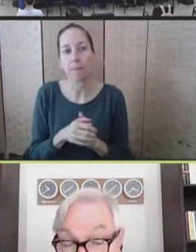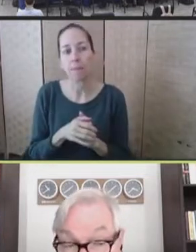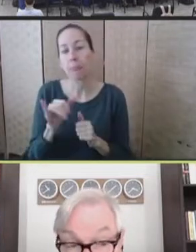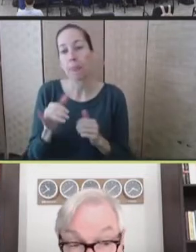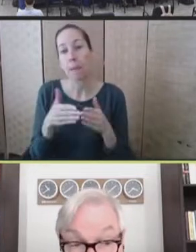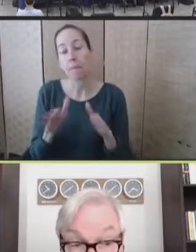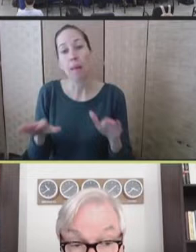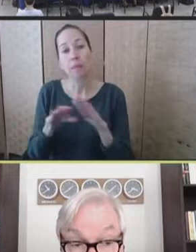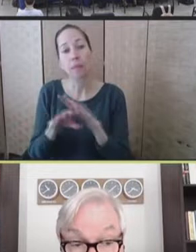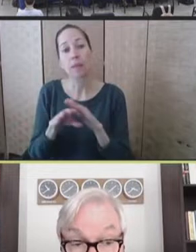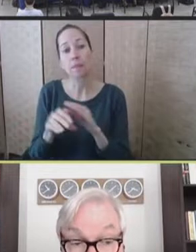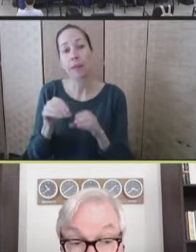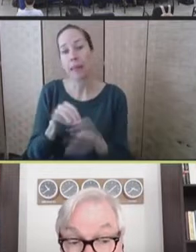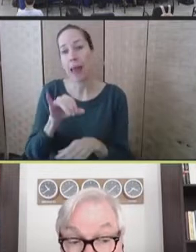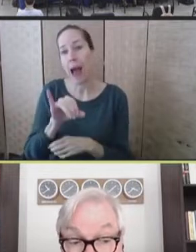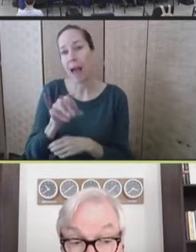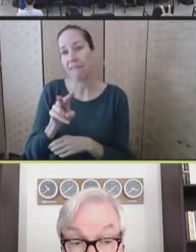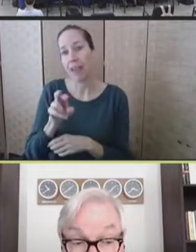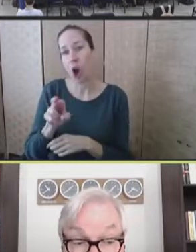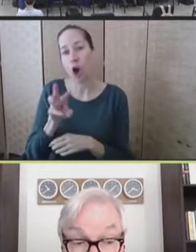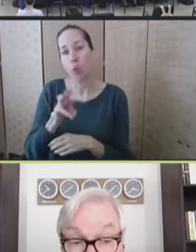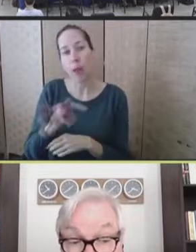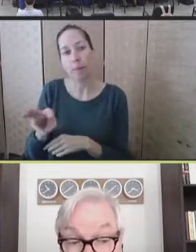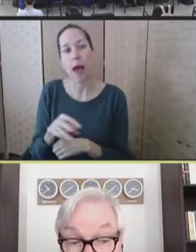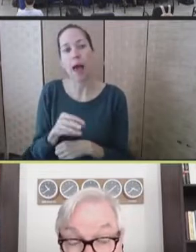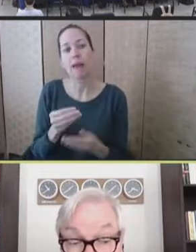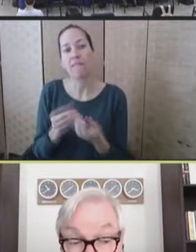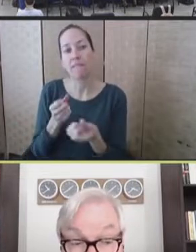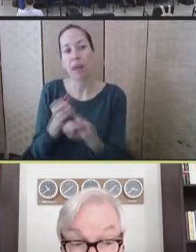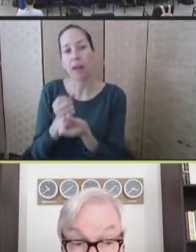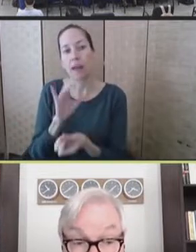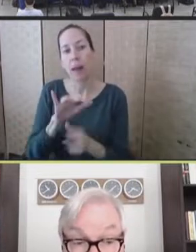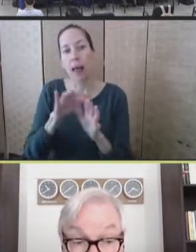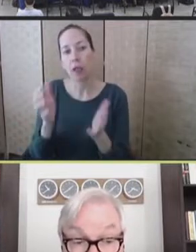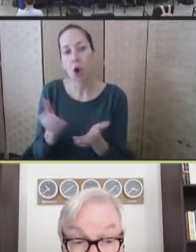It currently is funded by the Global Funders Consortium for Influenza Vaccine Development